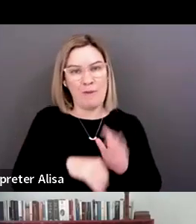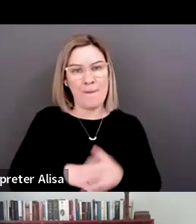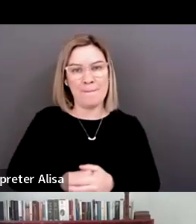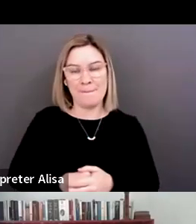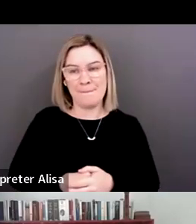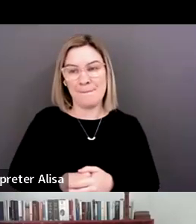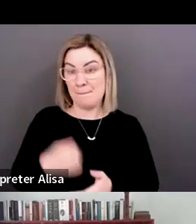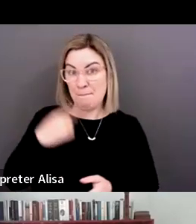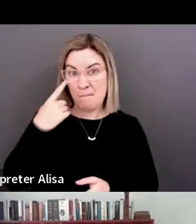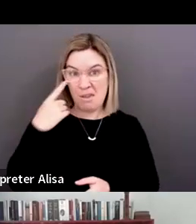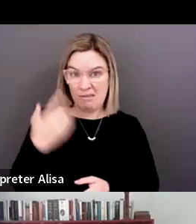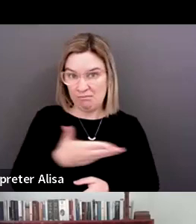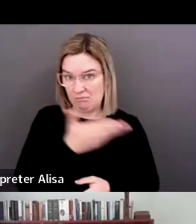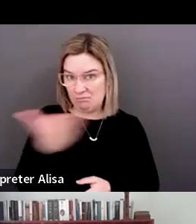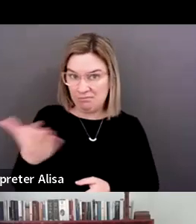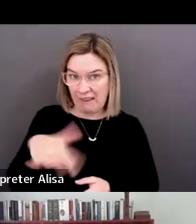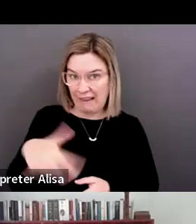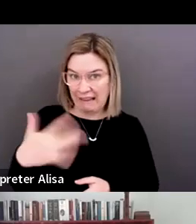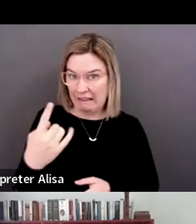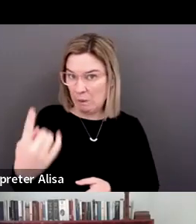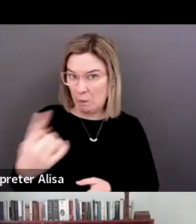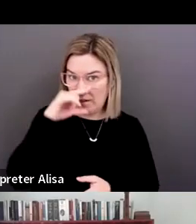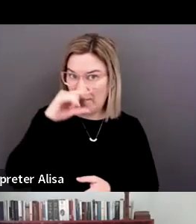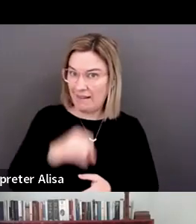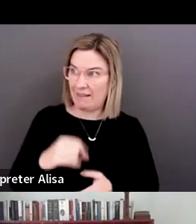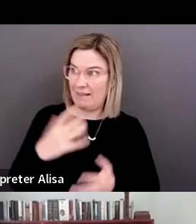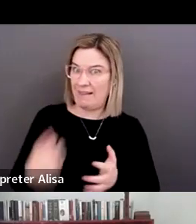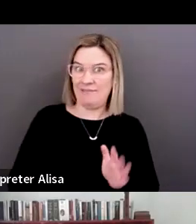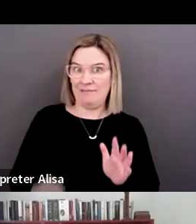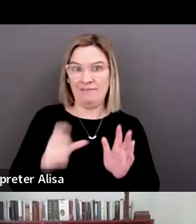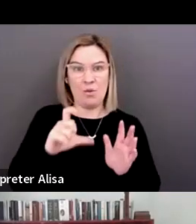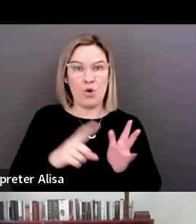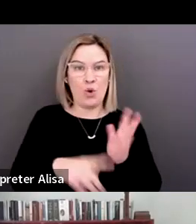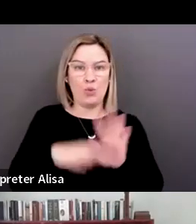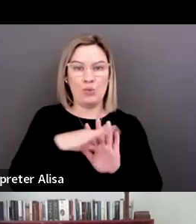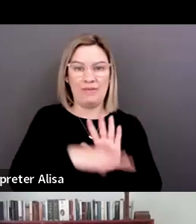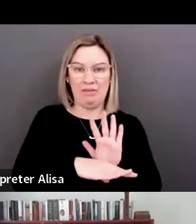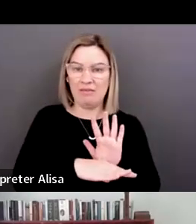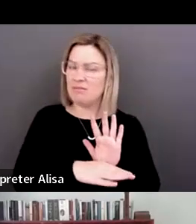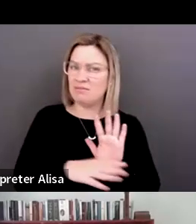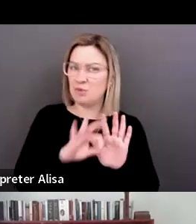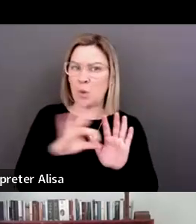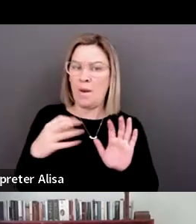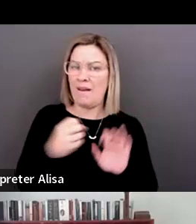one we need to talk about and confront. I guess that's where the code of